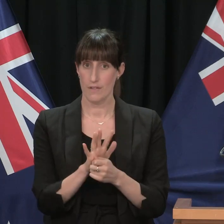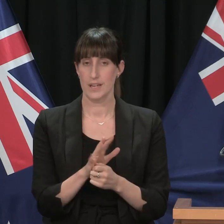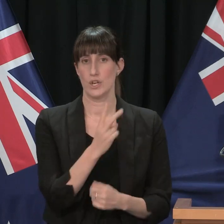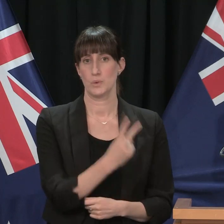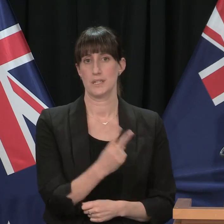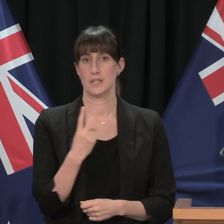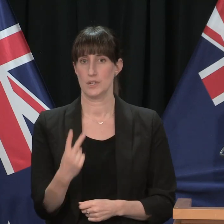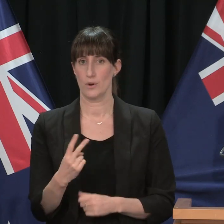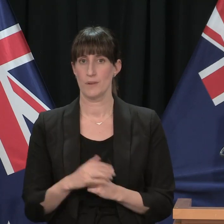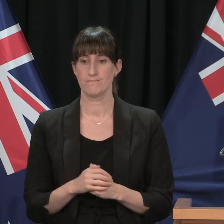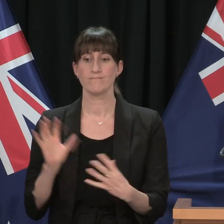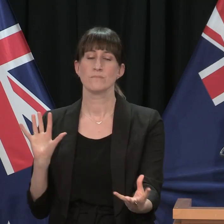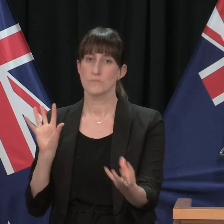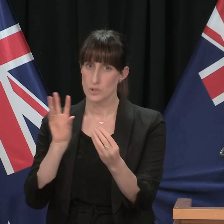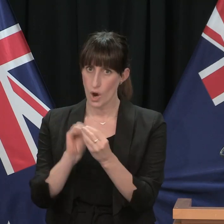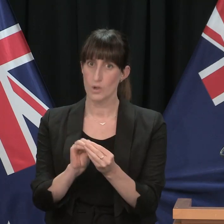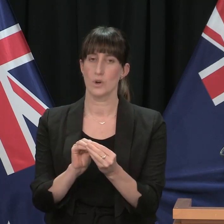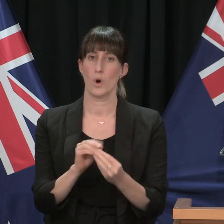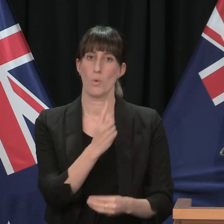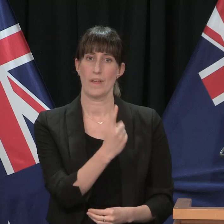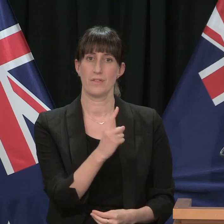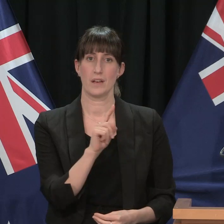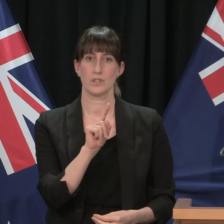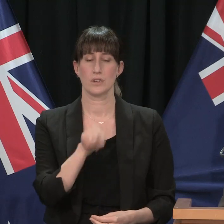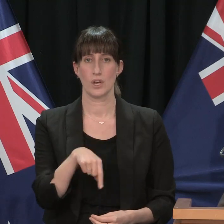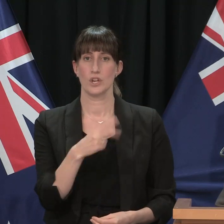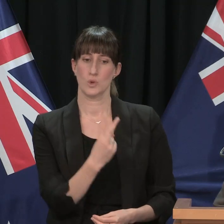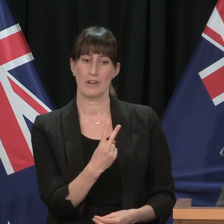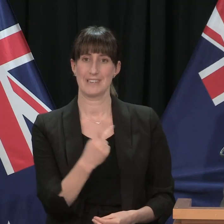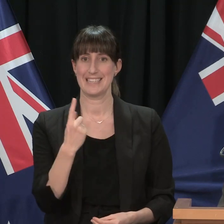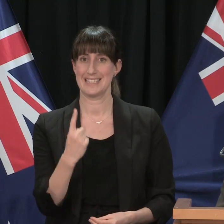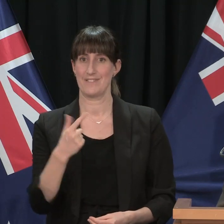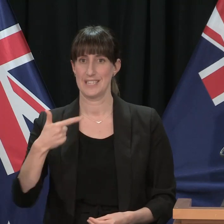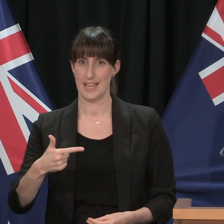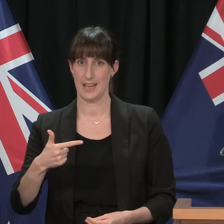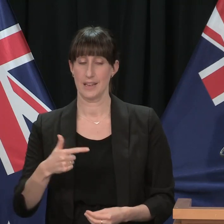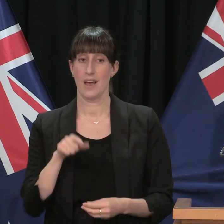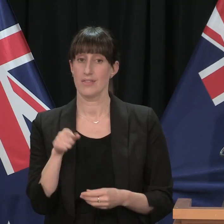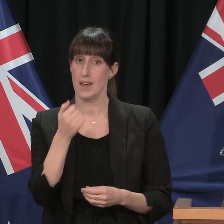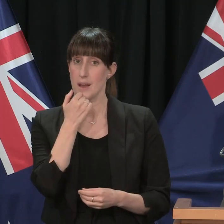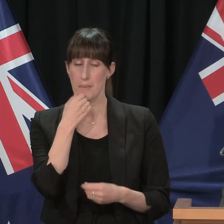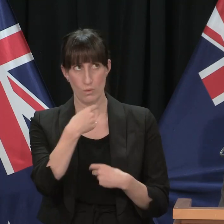in New Zealand today is 22.